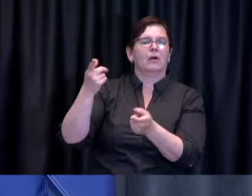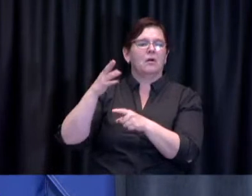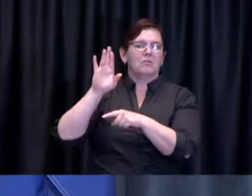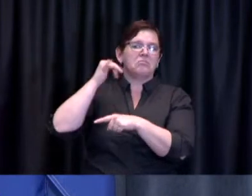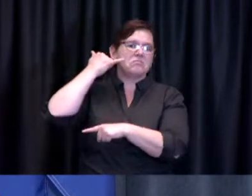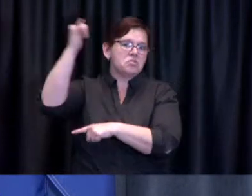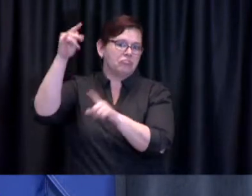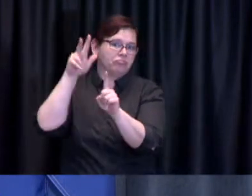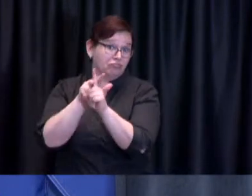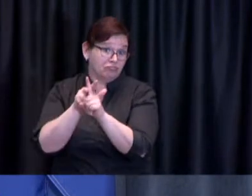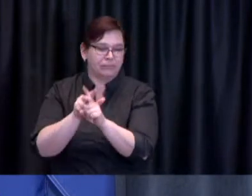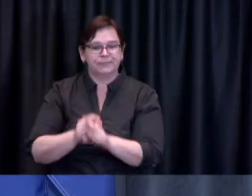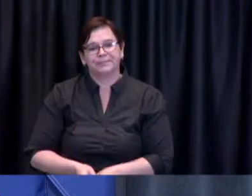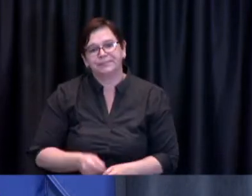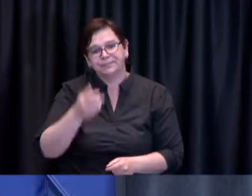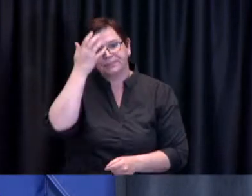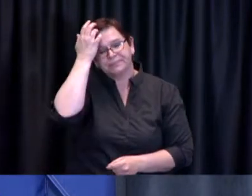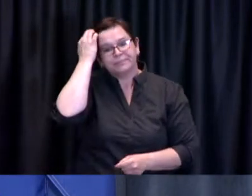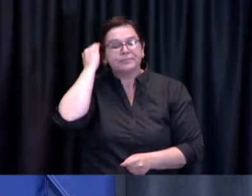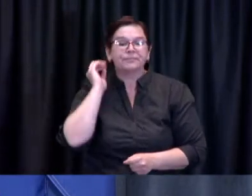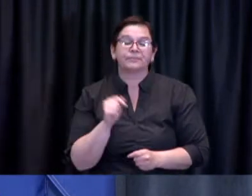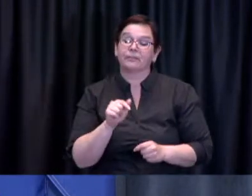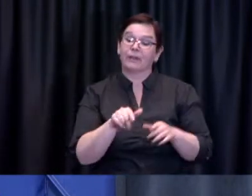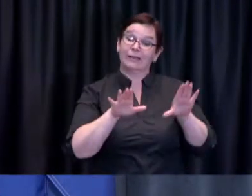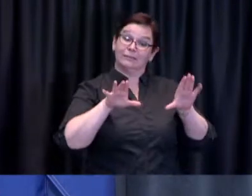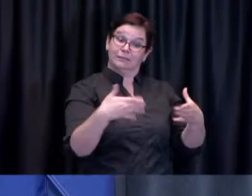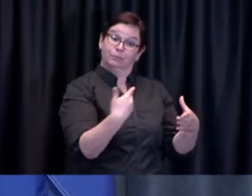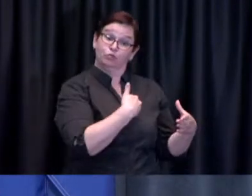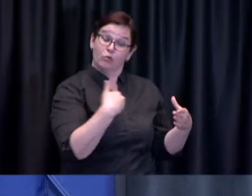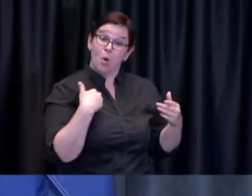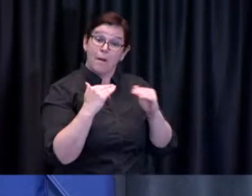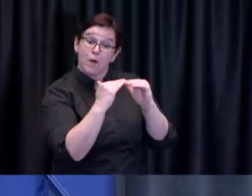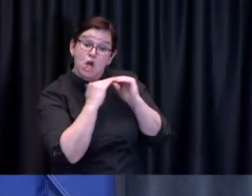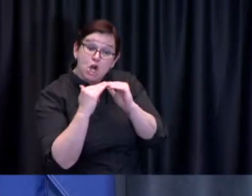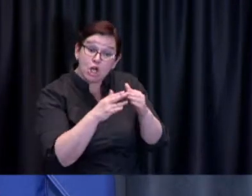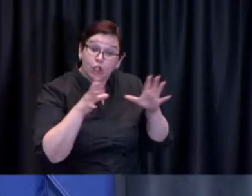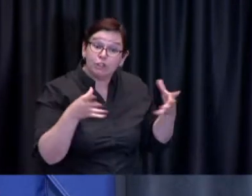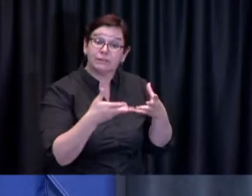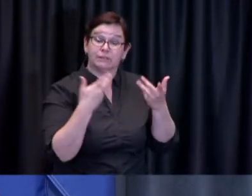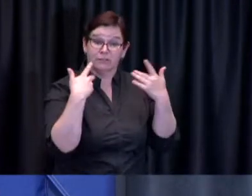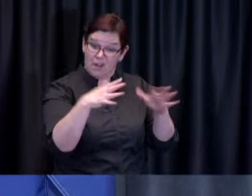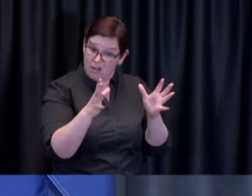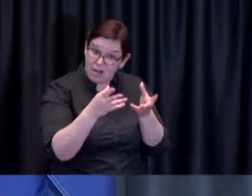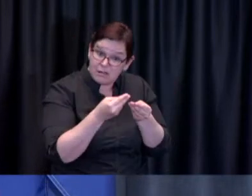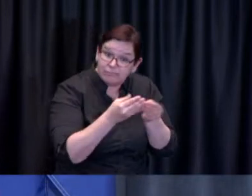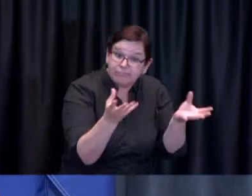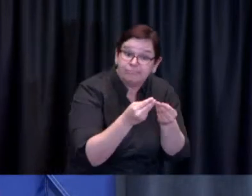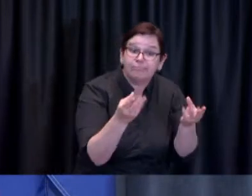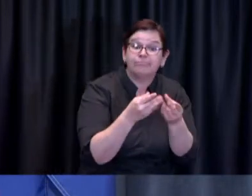partners are already making vaccine available to youth who have reached their 12th birthday please